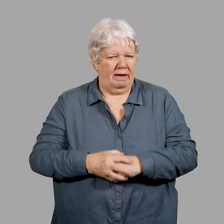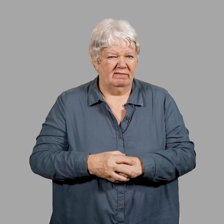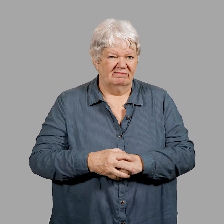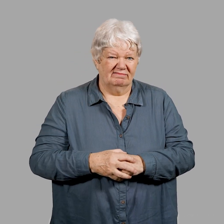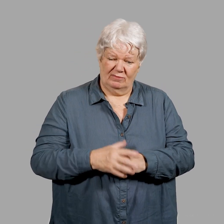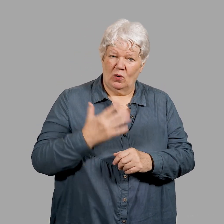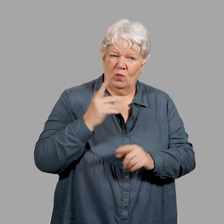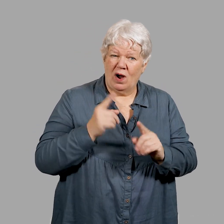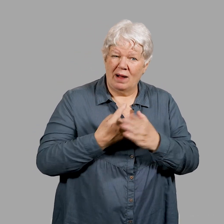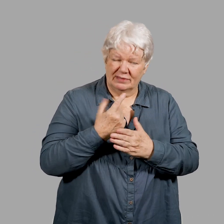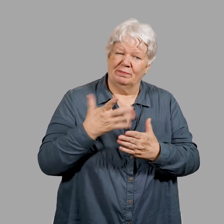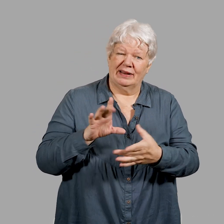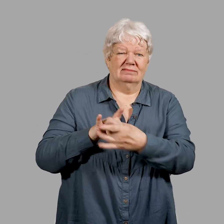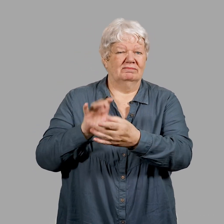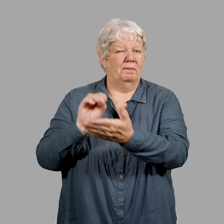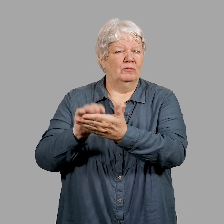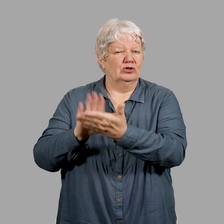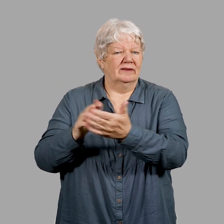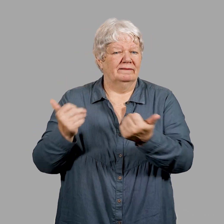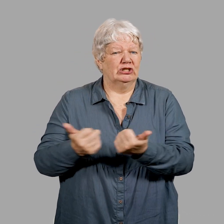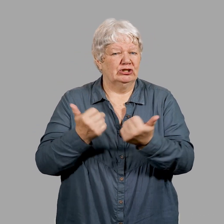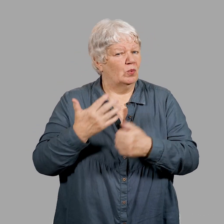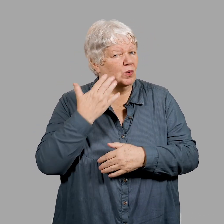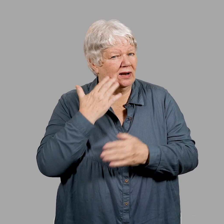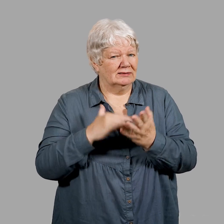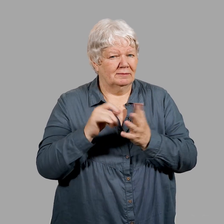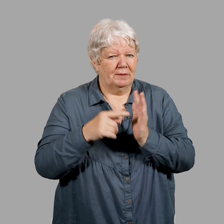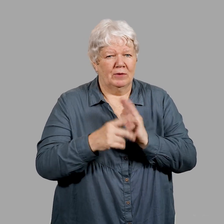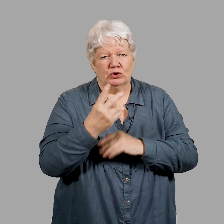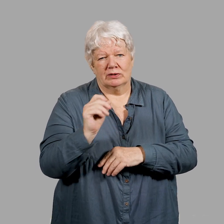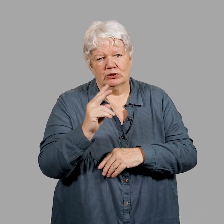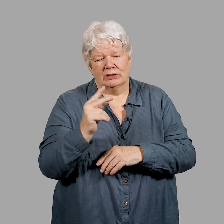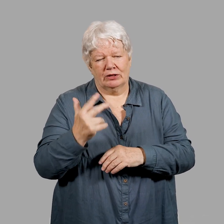Status: Link added. Date: September 2023